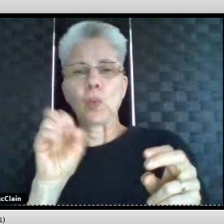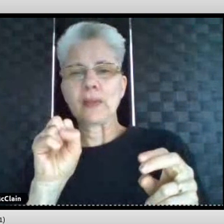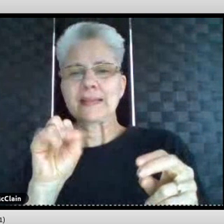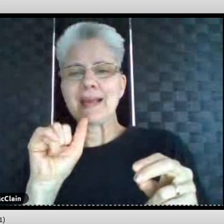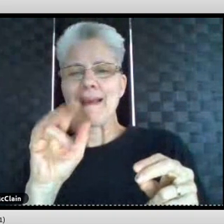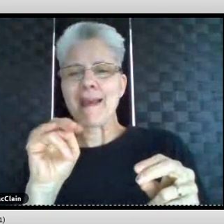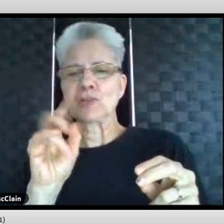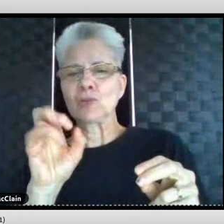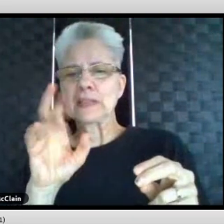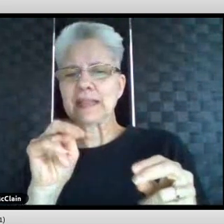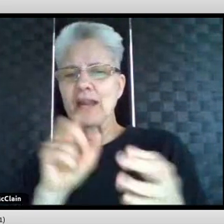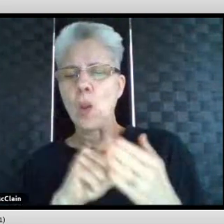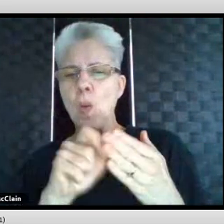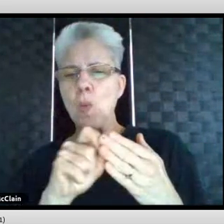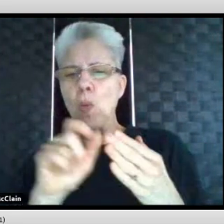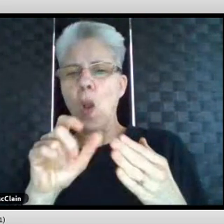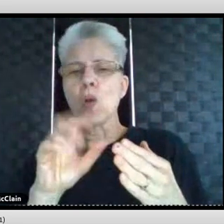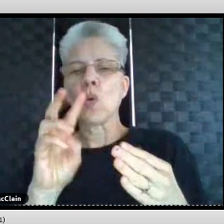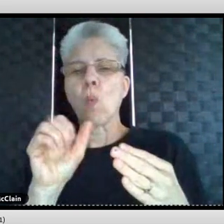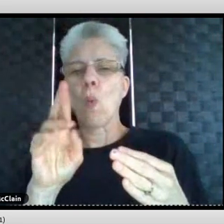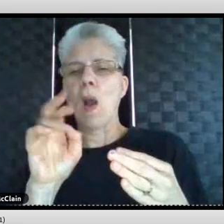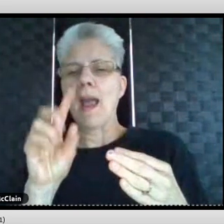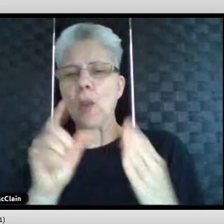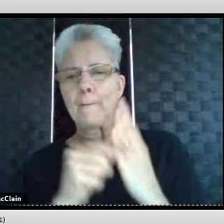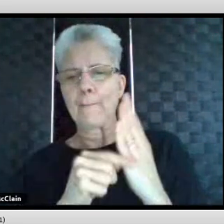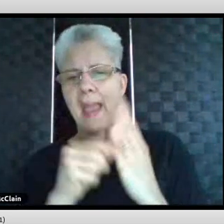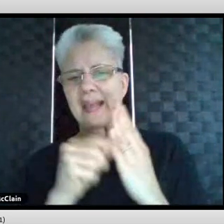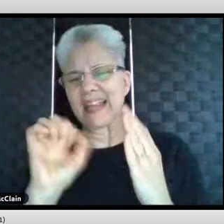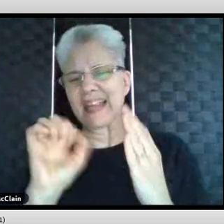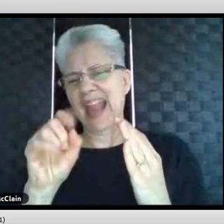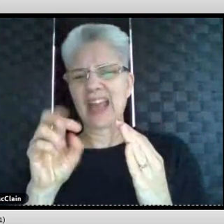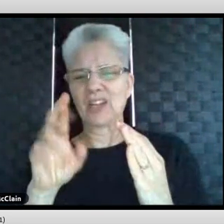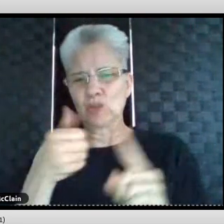He was the editor-in-chief of WIRED magazine, which is a computer-oriented magazine --